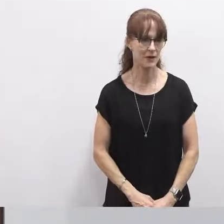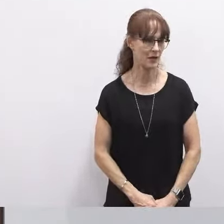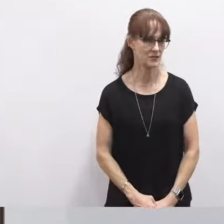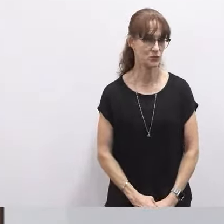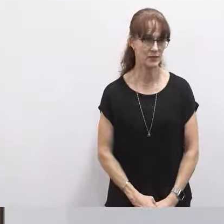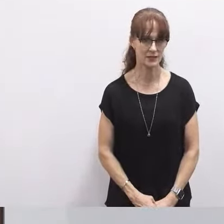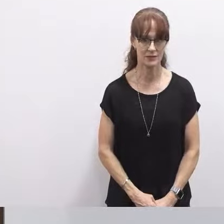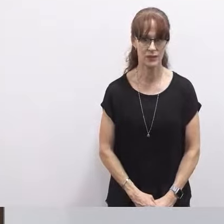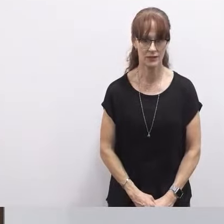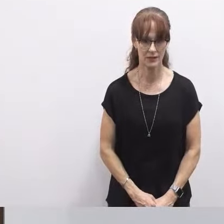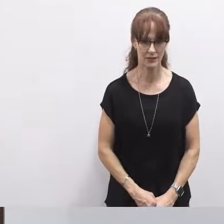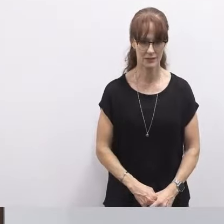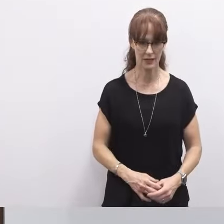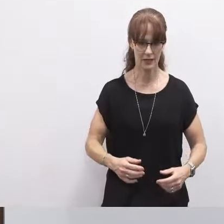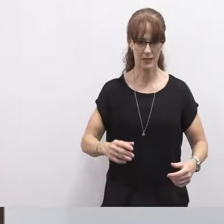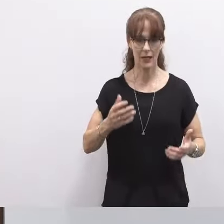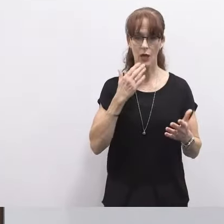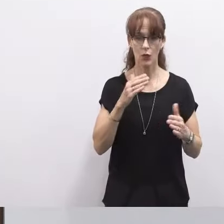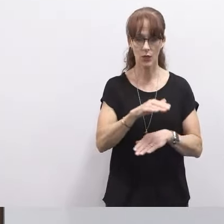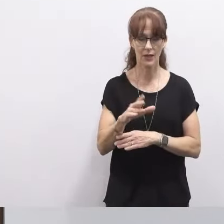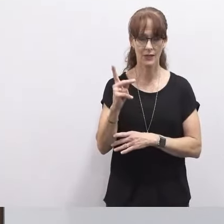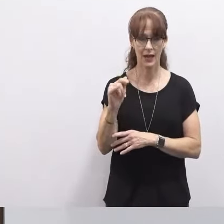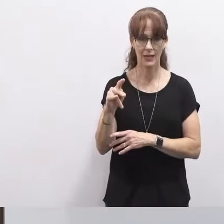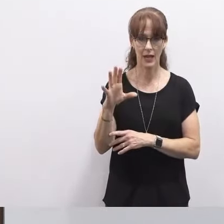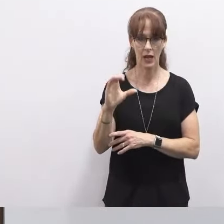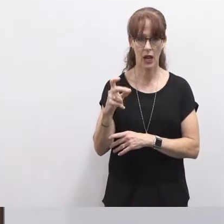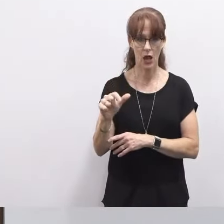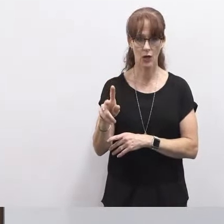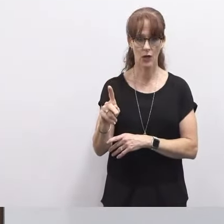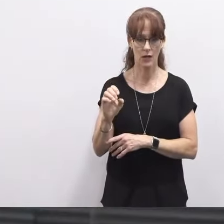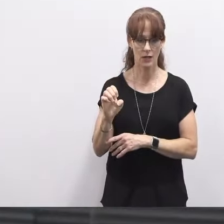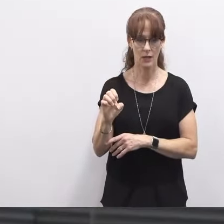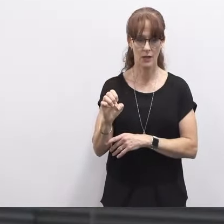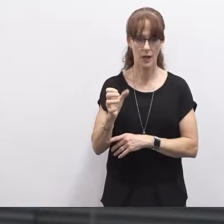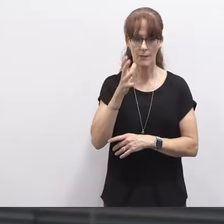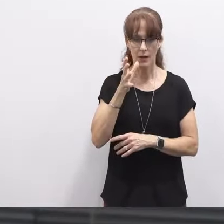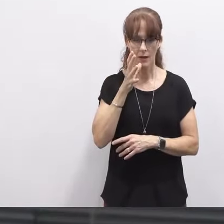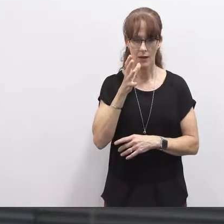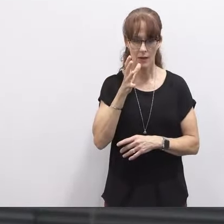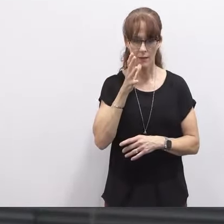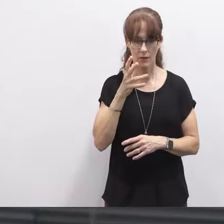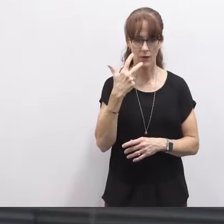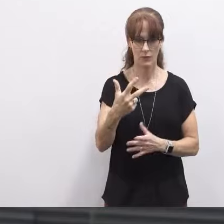Good evening. My name is Katie Clarke, and I'm a mother of three students from the Poly PACE Program,